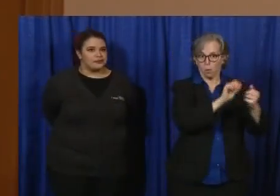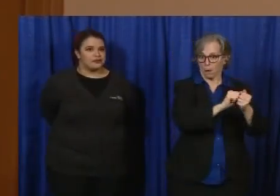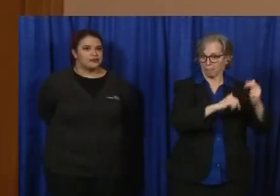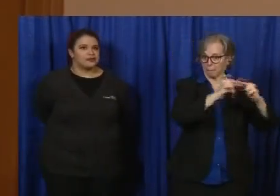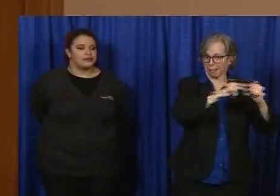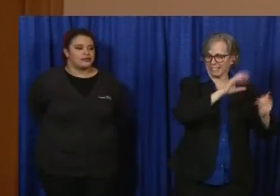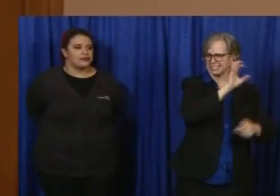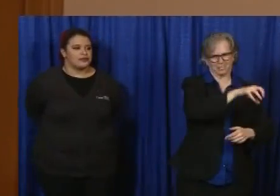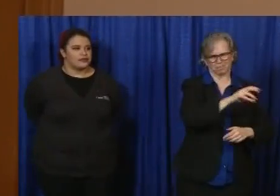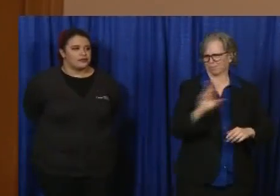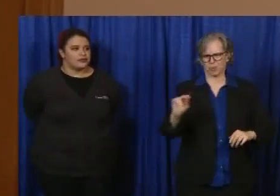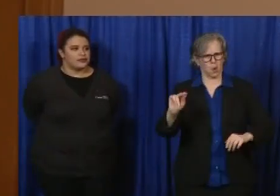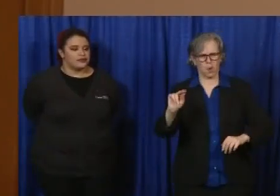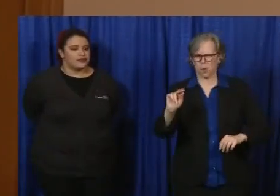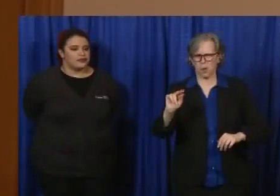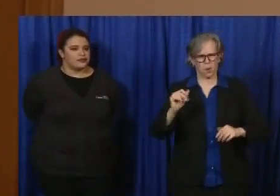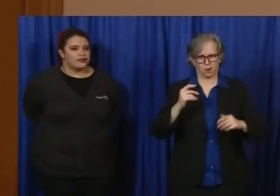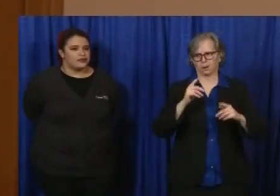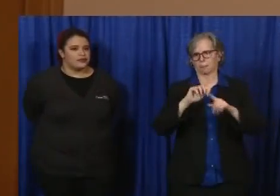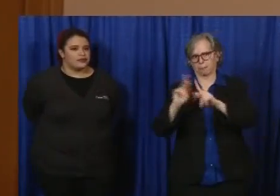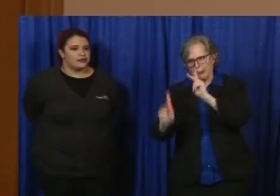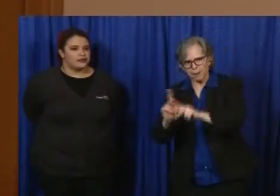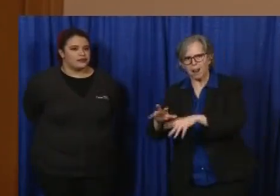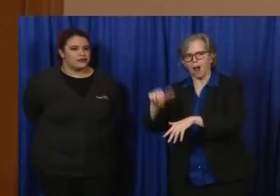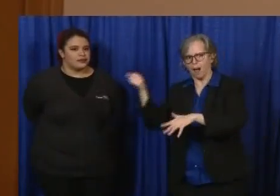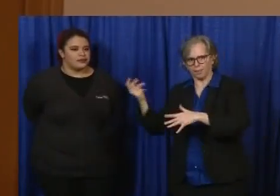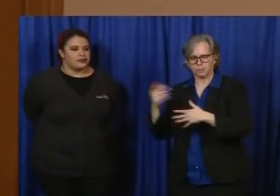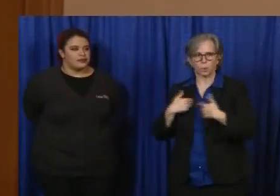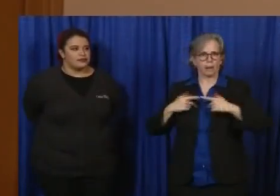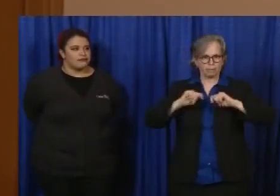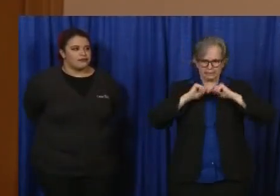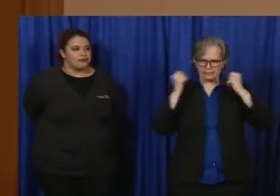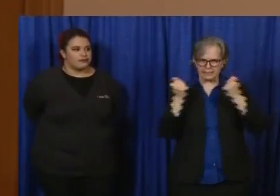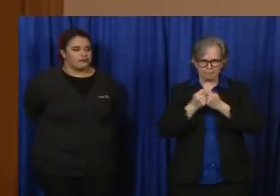NURSES AND IT IS ALSO THE EQUIPMENT THAT THEY NEED TO DO